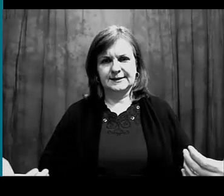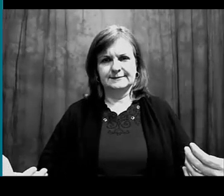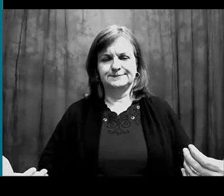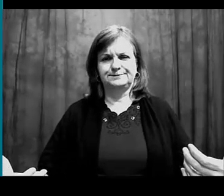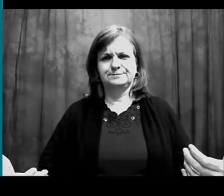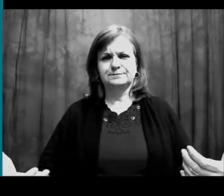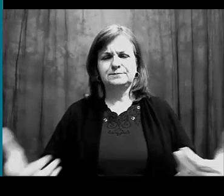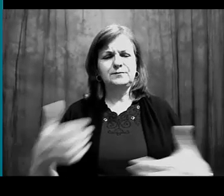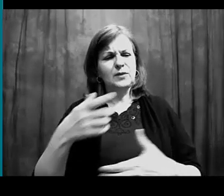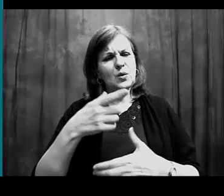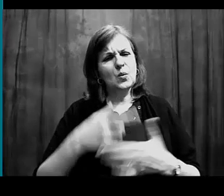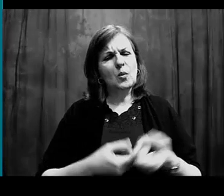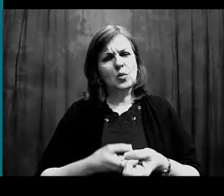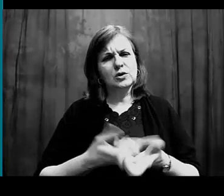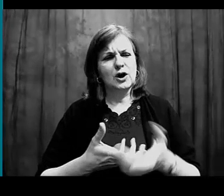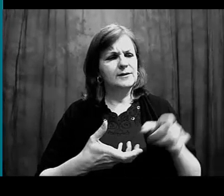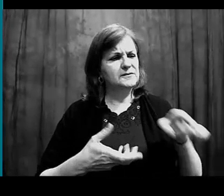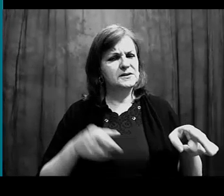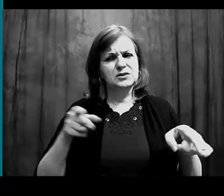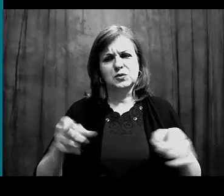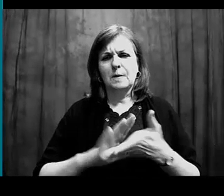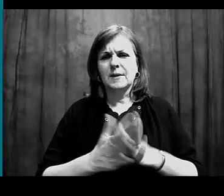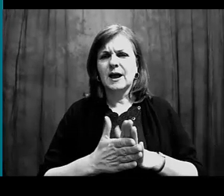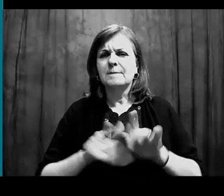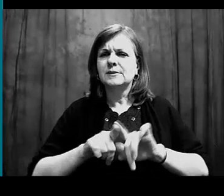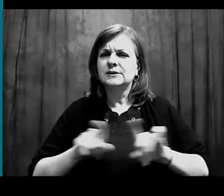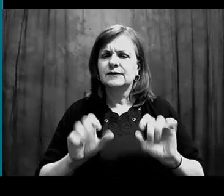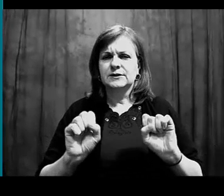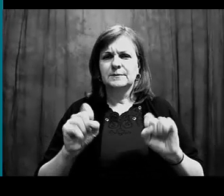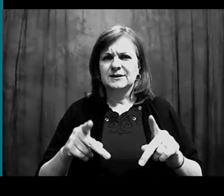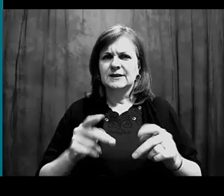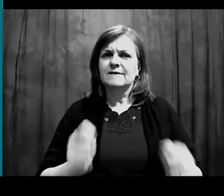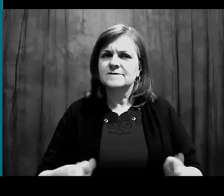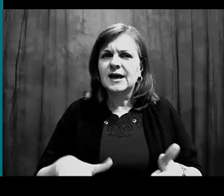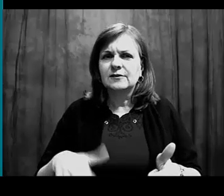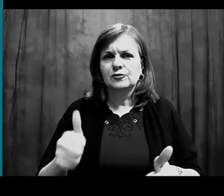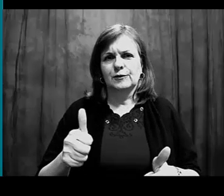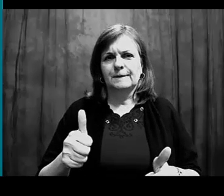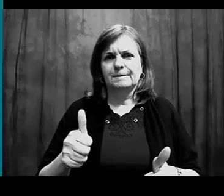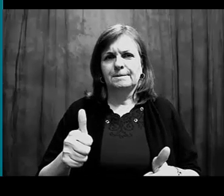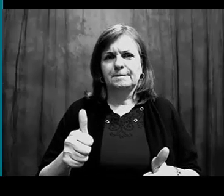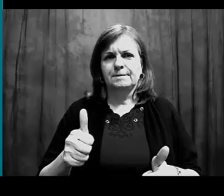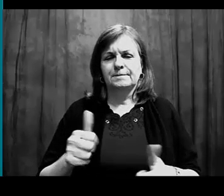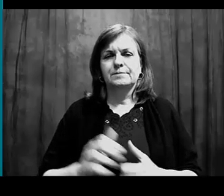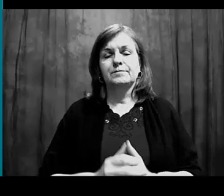we have to think about what will make speciation happen faster